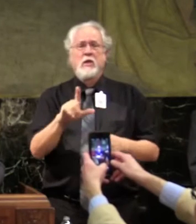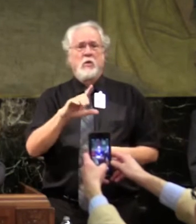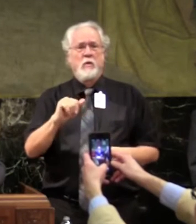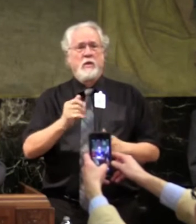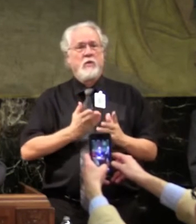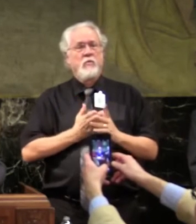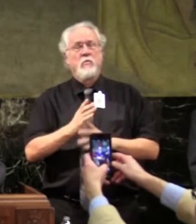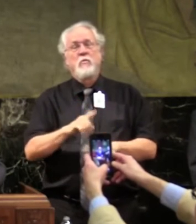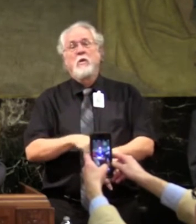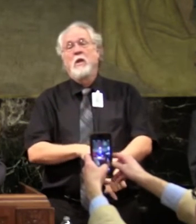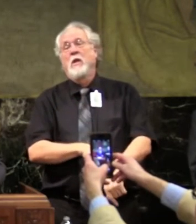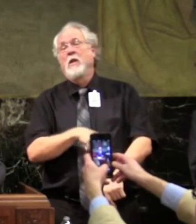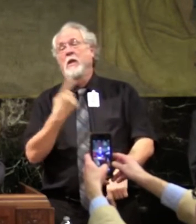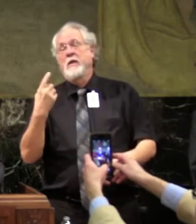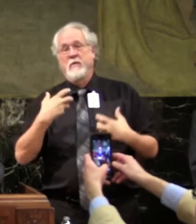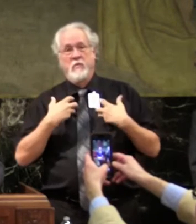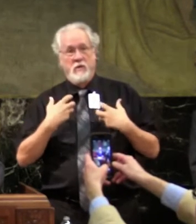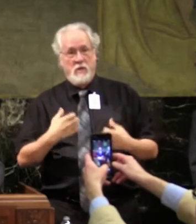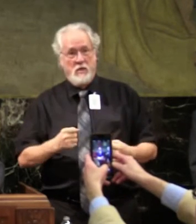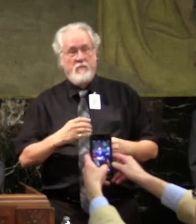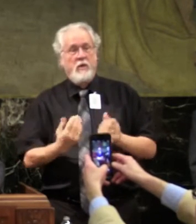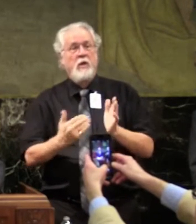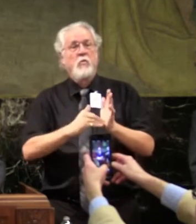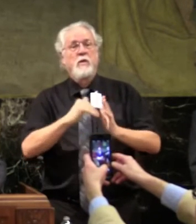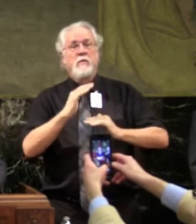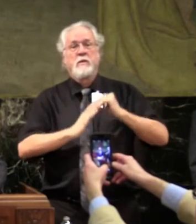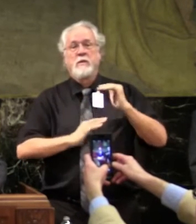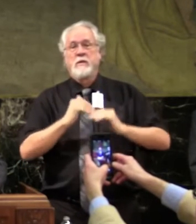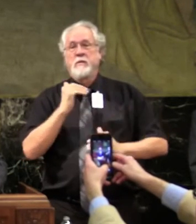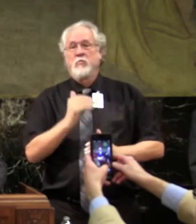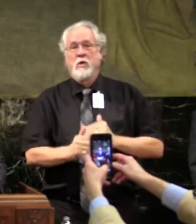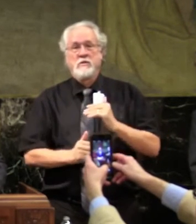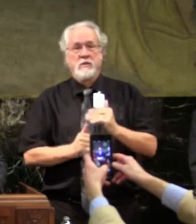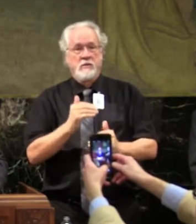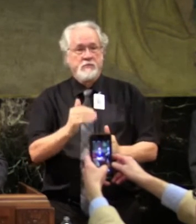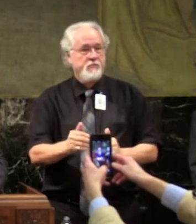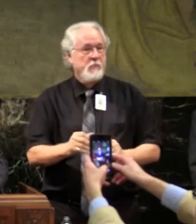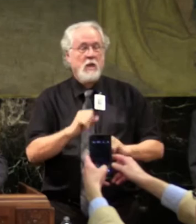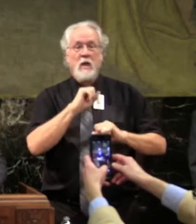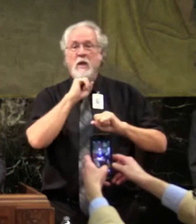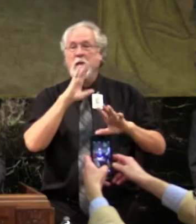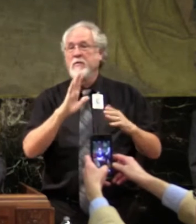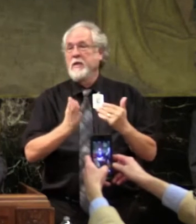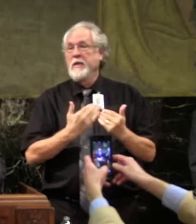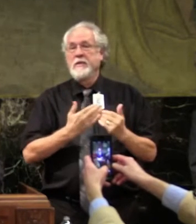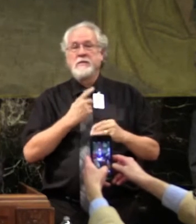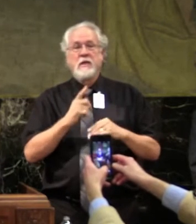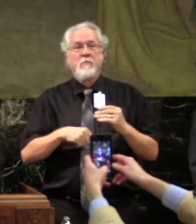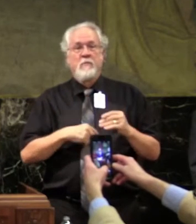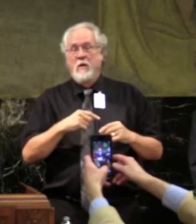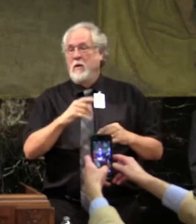recovery and rebuilding process and there is nothing easy about bouncing back from such a devastating